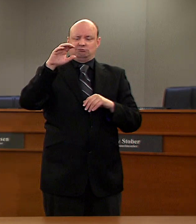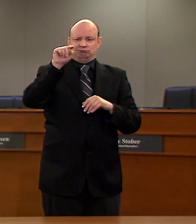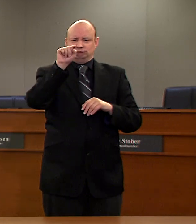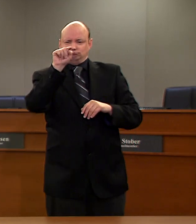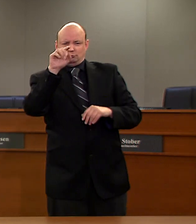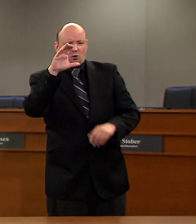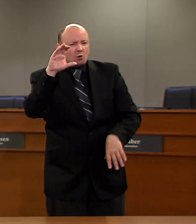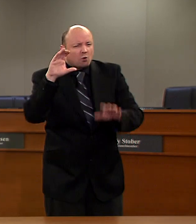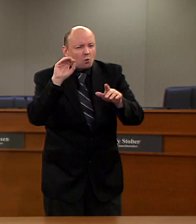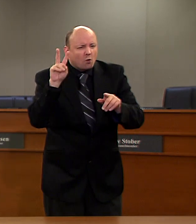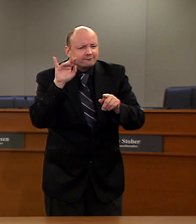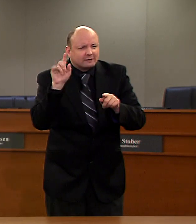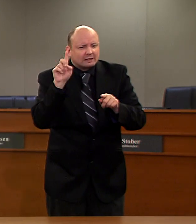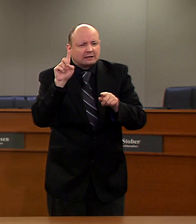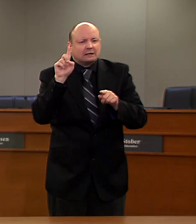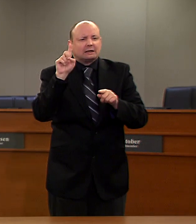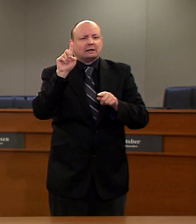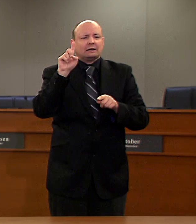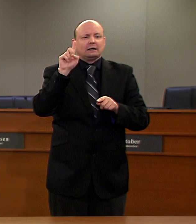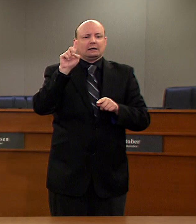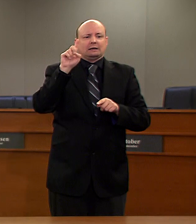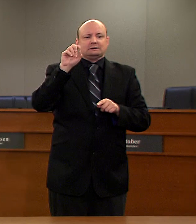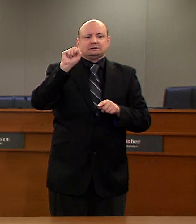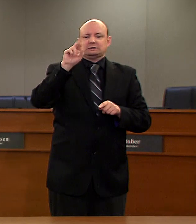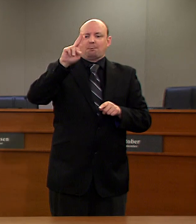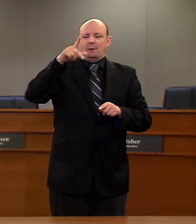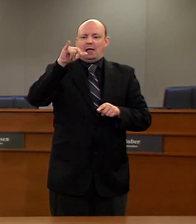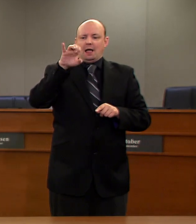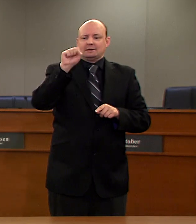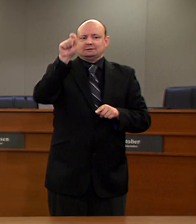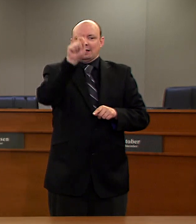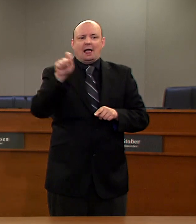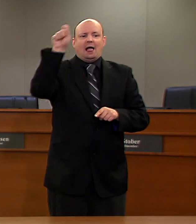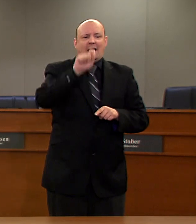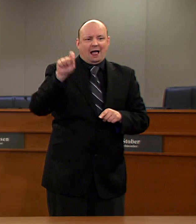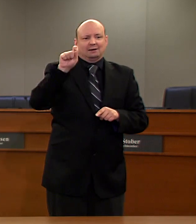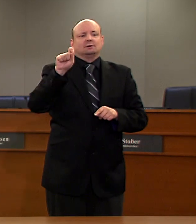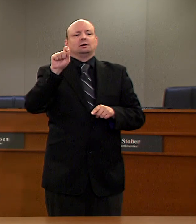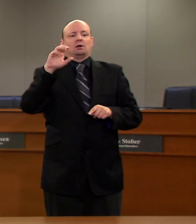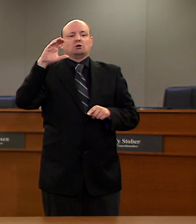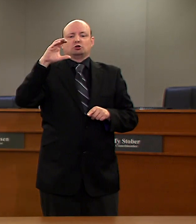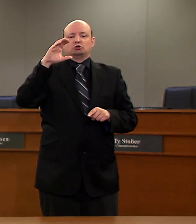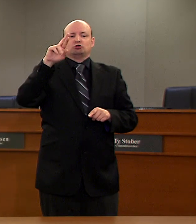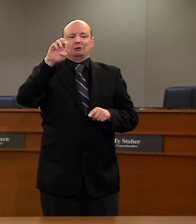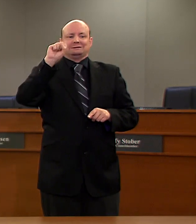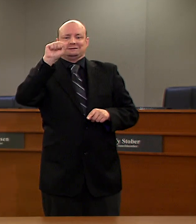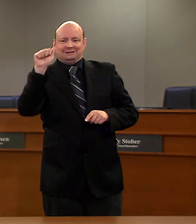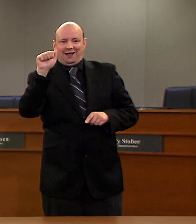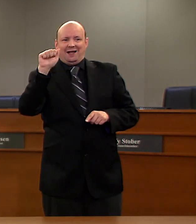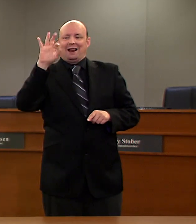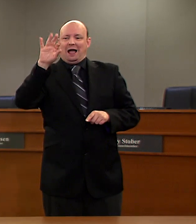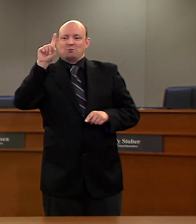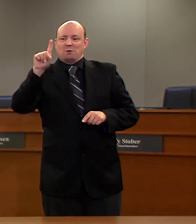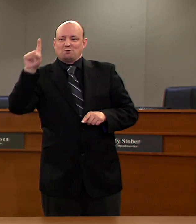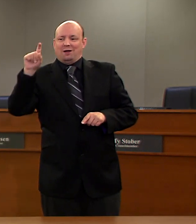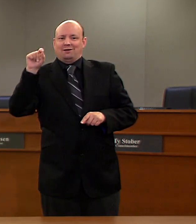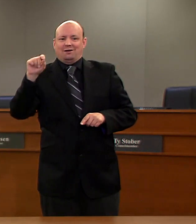COVIDsupplies@cresa911.org. They'll contact you and schedule